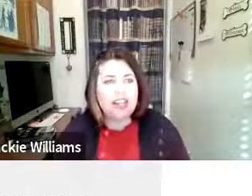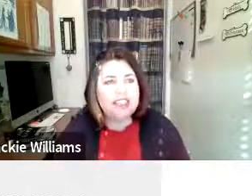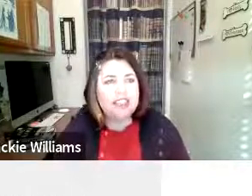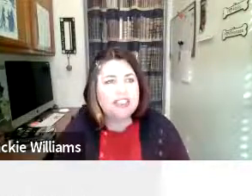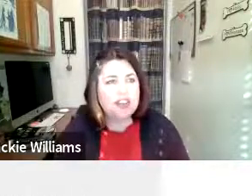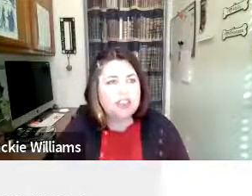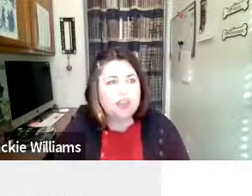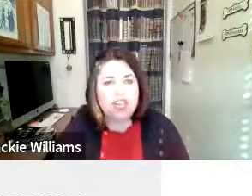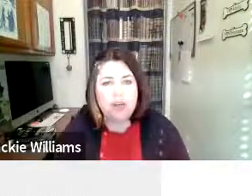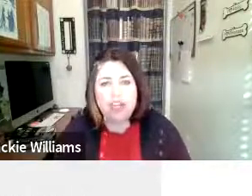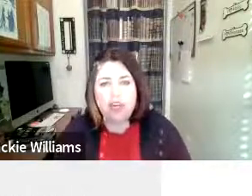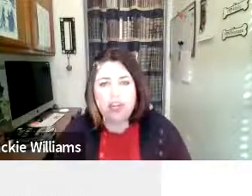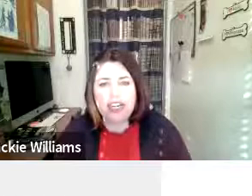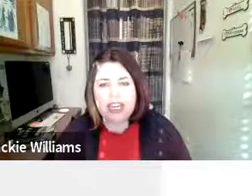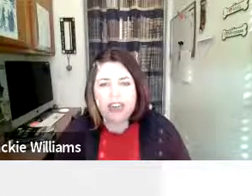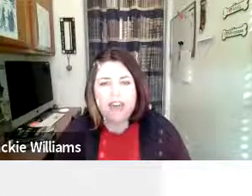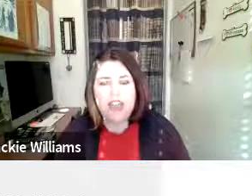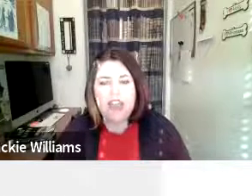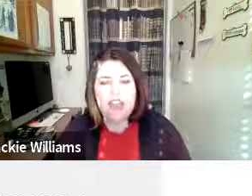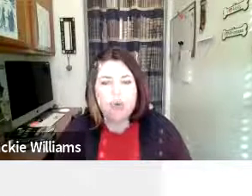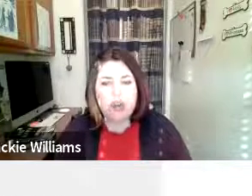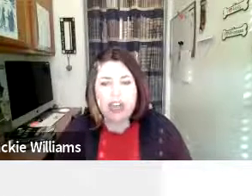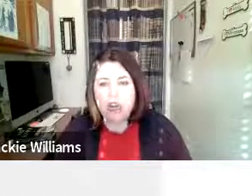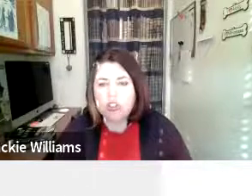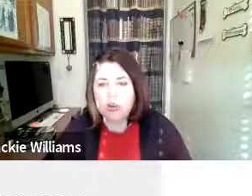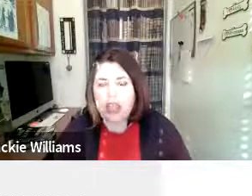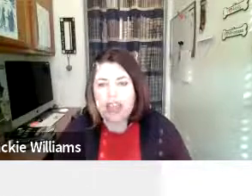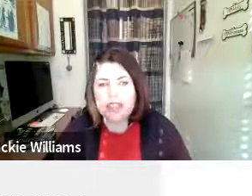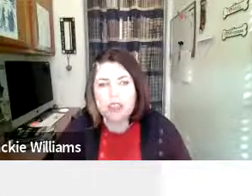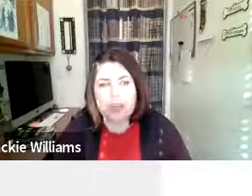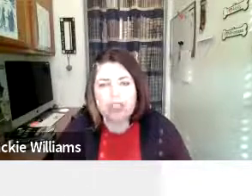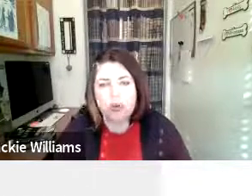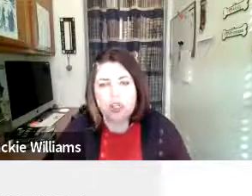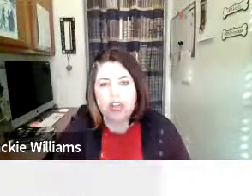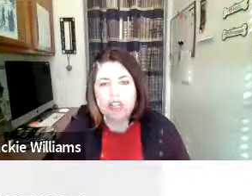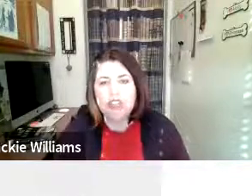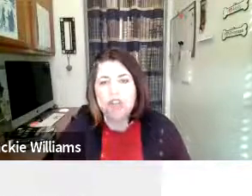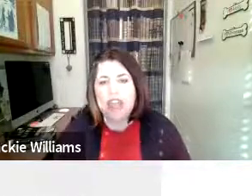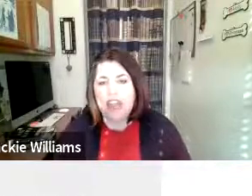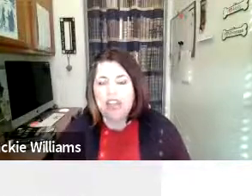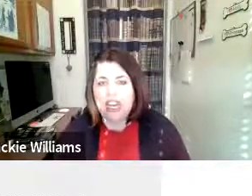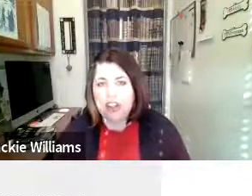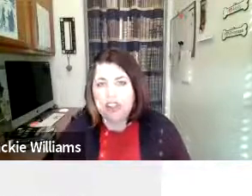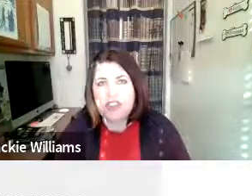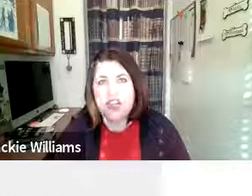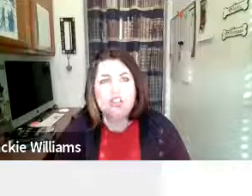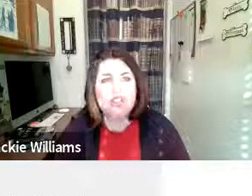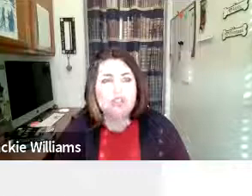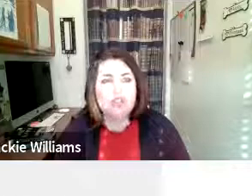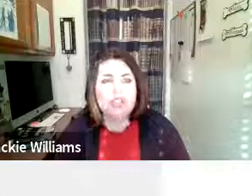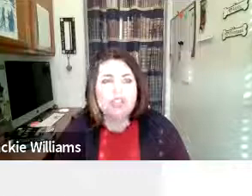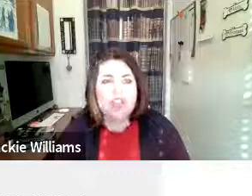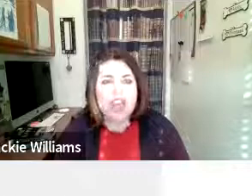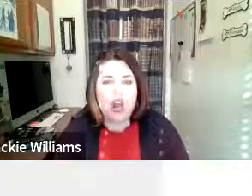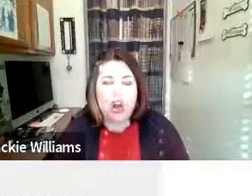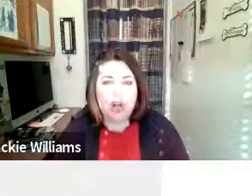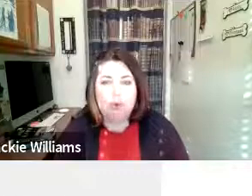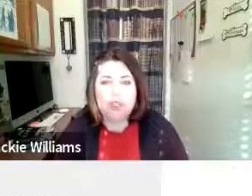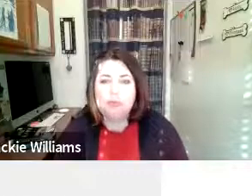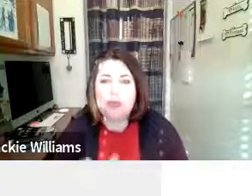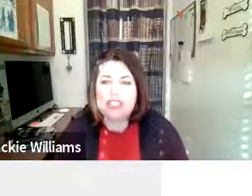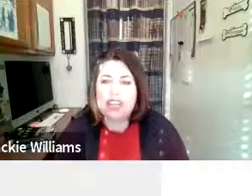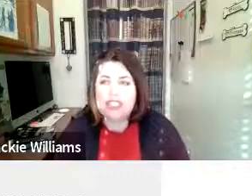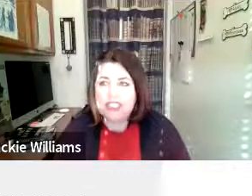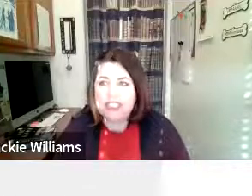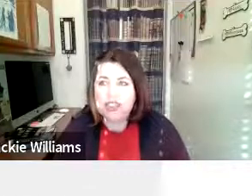classes that are associated with fyp. The grant also has space for student navigators. So students that are more experienced FCC